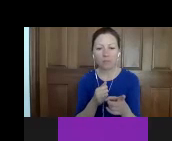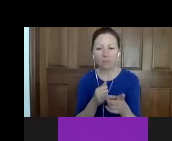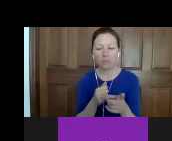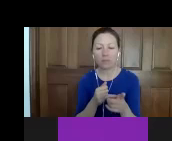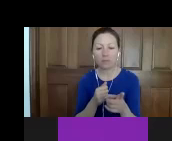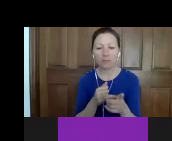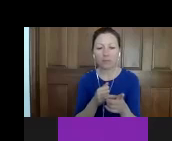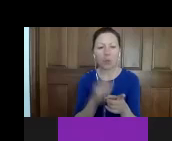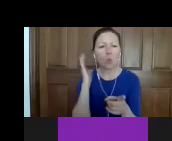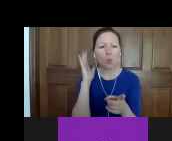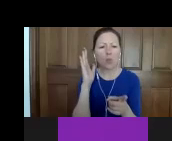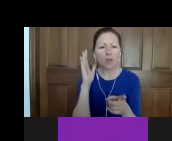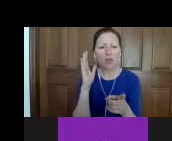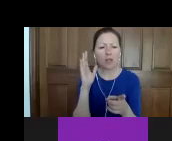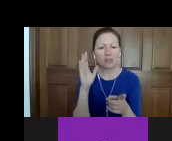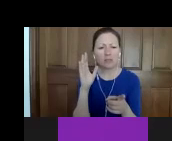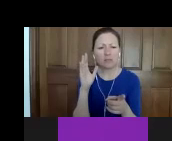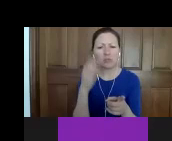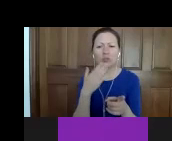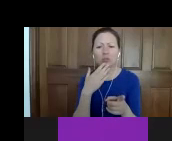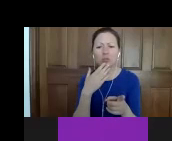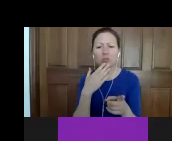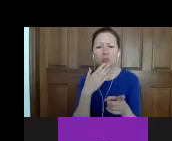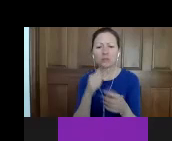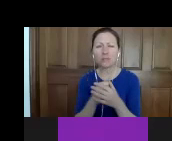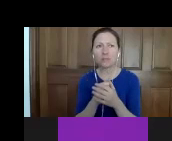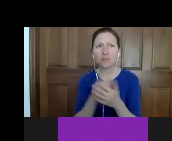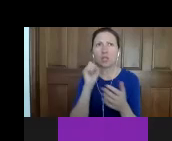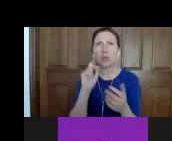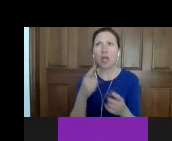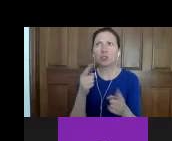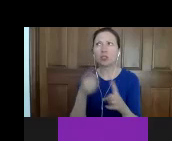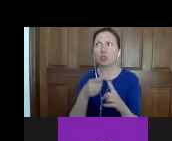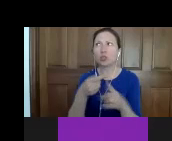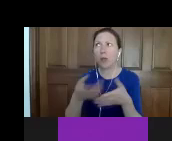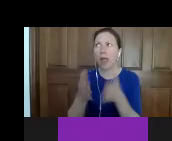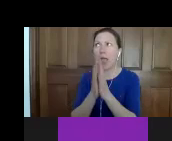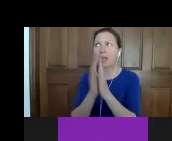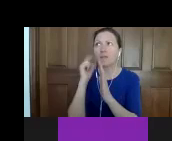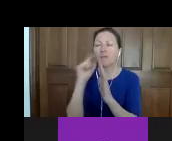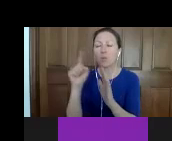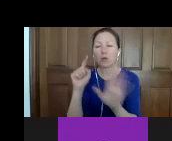to ask a person personal assistance for a totally blind let's see. Is it acceptable